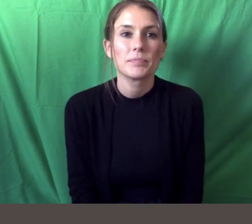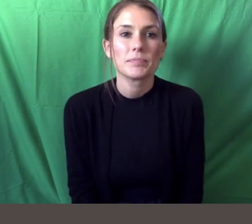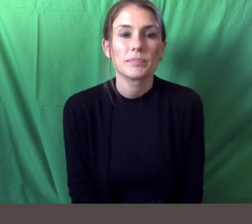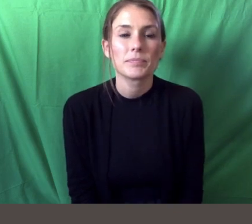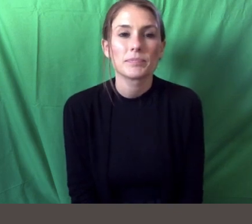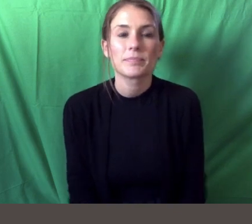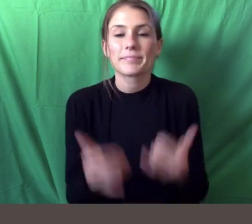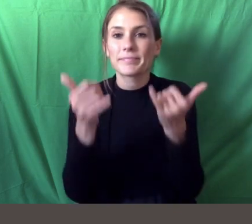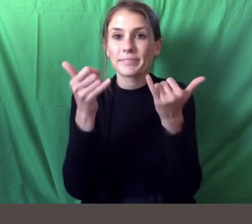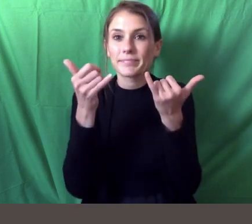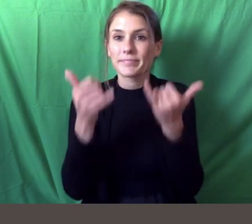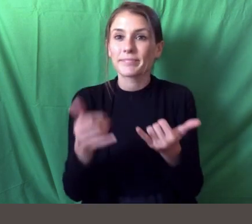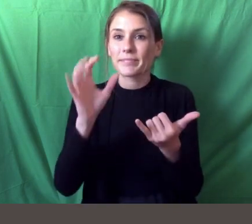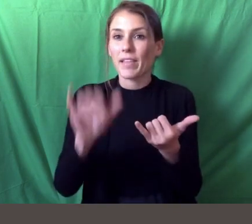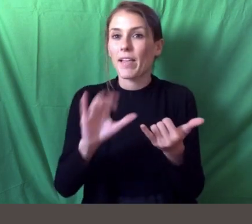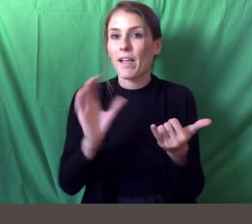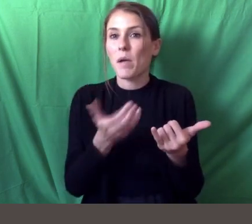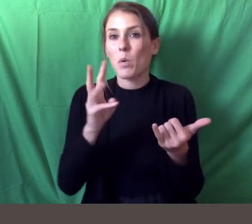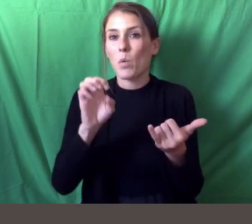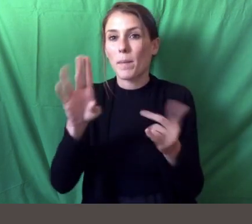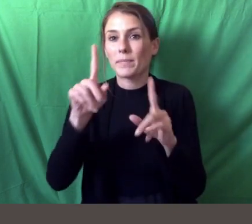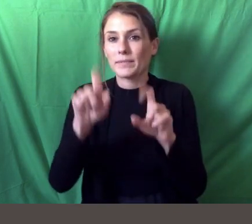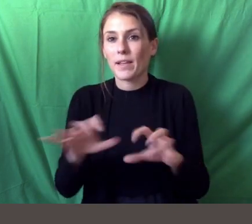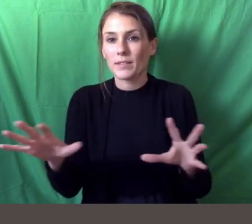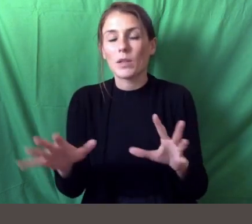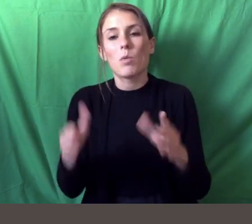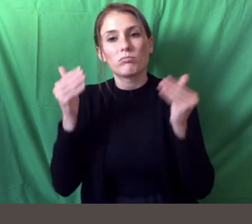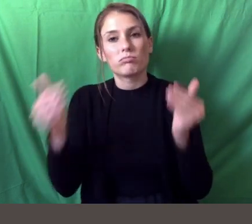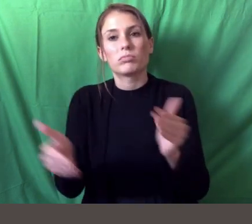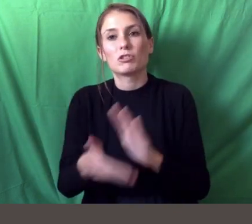And that's our web test. Let's run it to make sure it works.